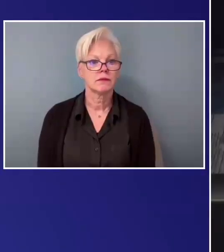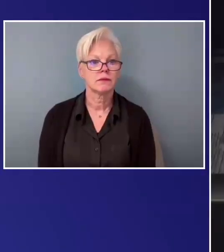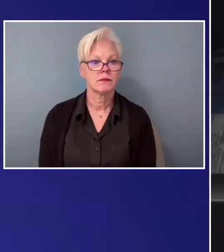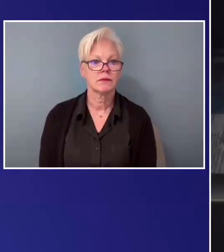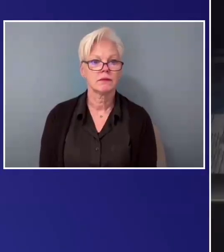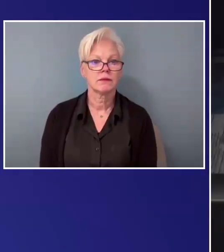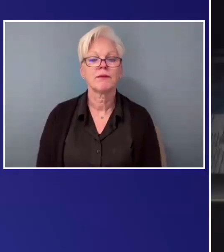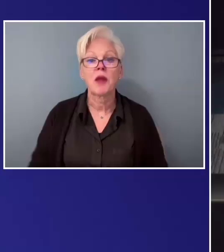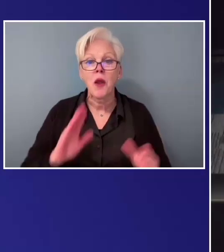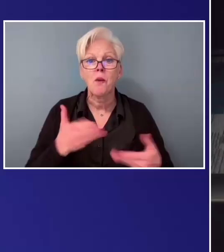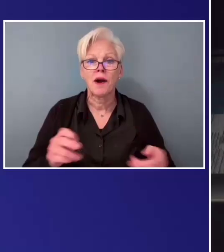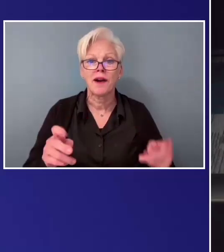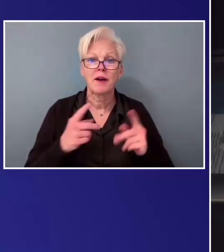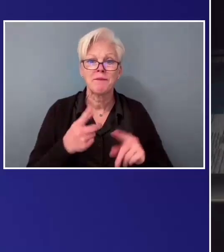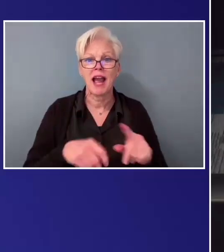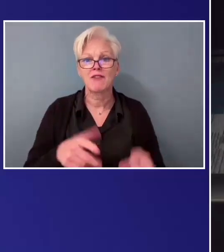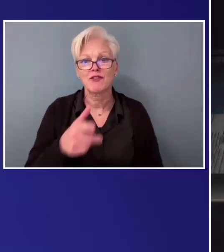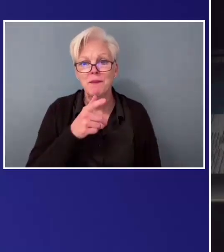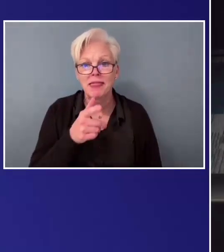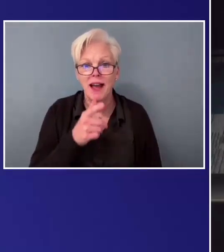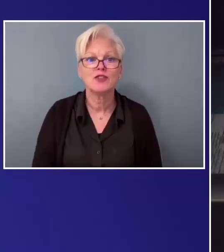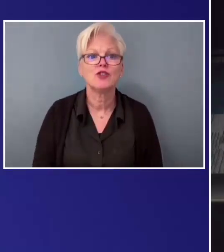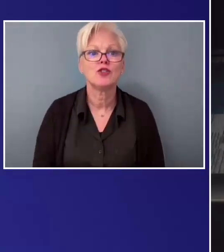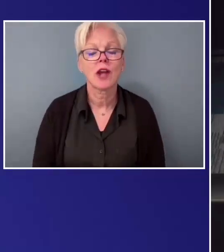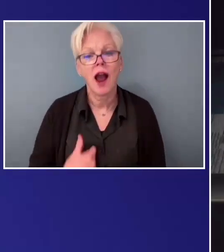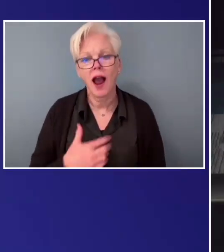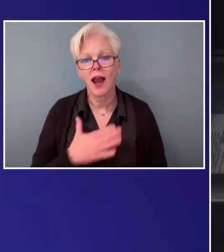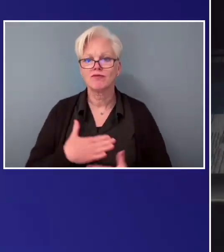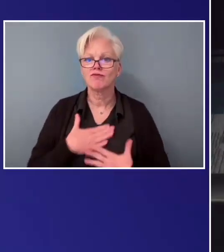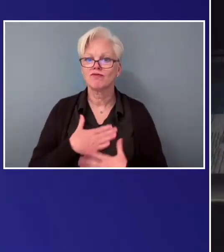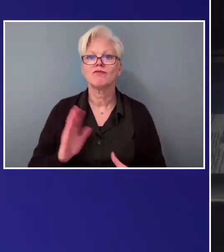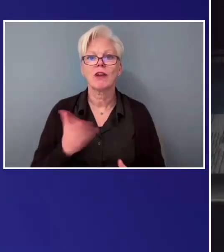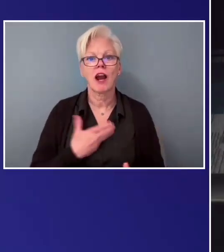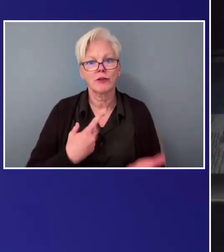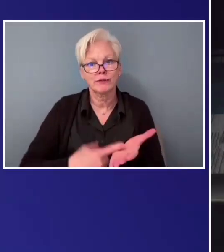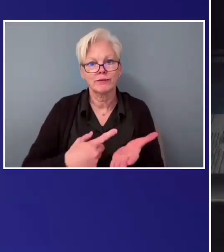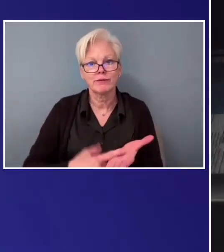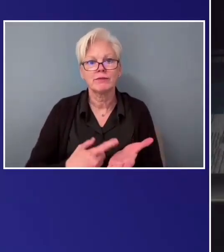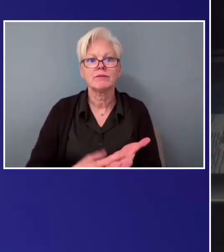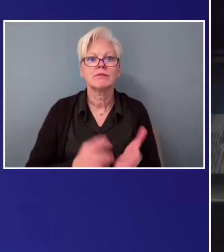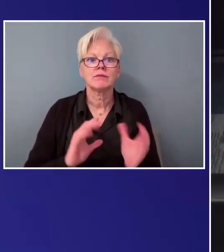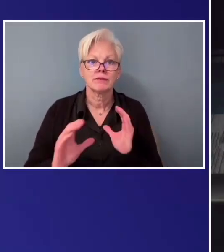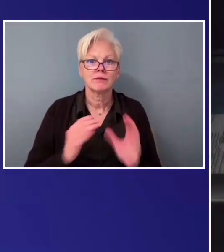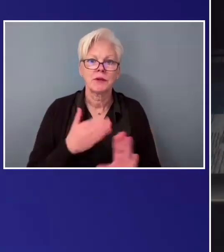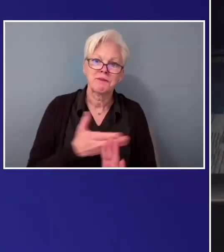Welcome back from lunch, everyone. I appreciated our conversations prior to lunch.